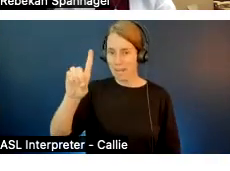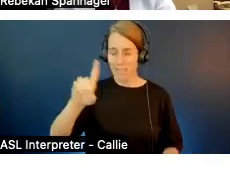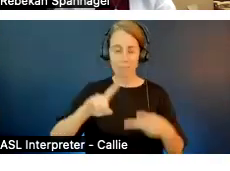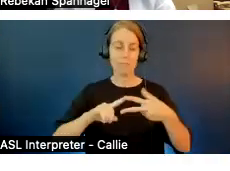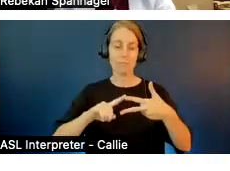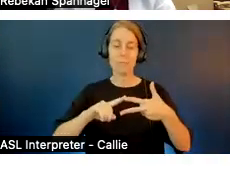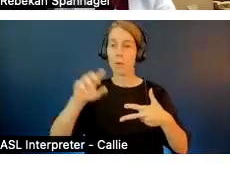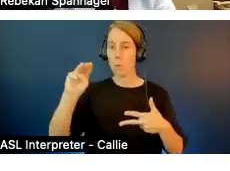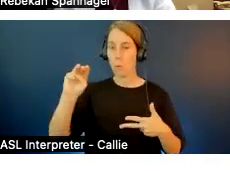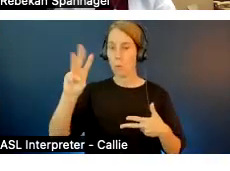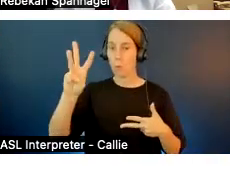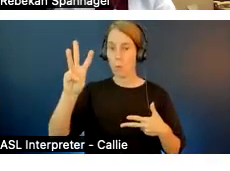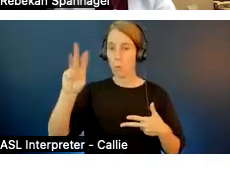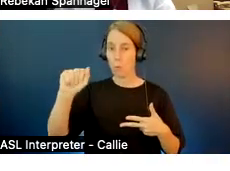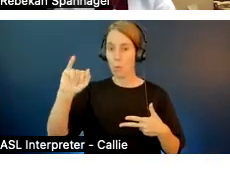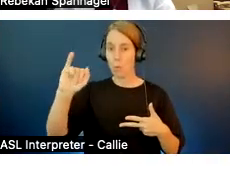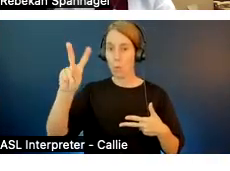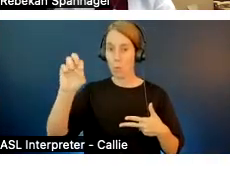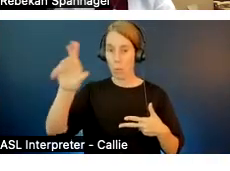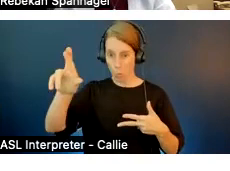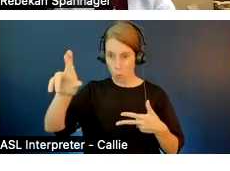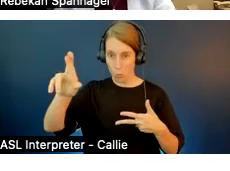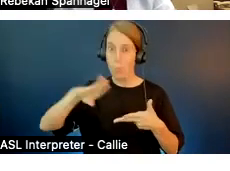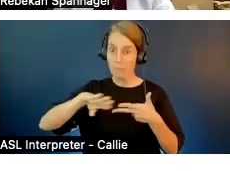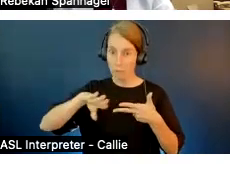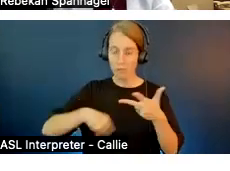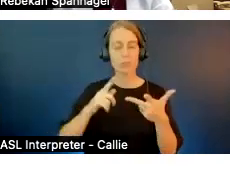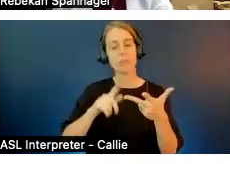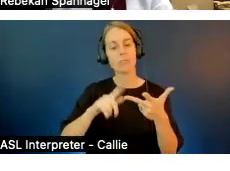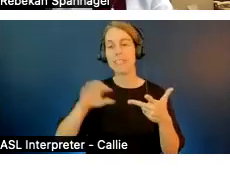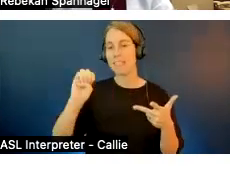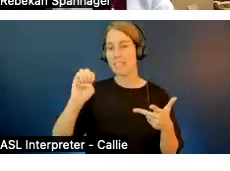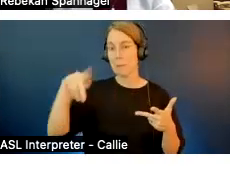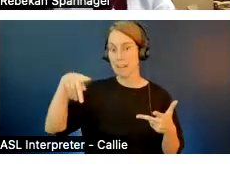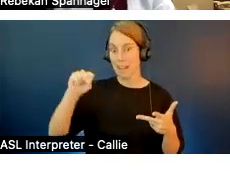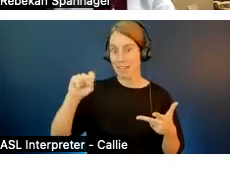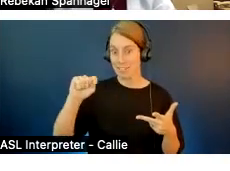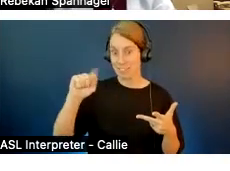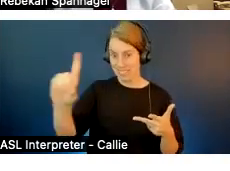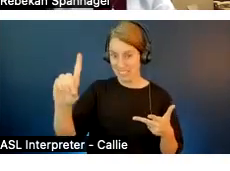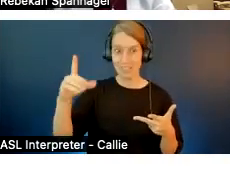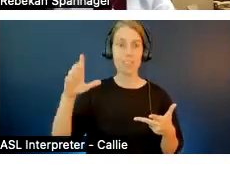to explain in an hour what those things are and give you some tools to navigate those systems um